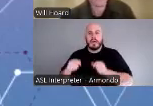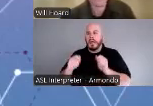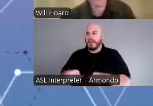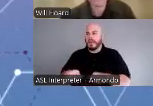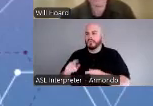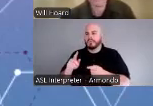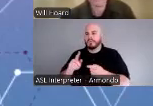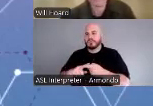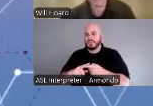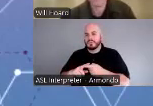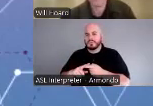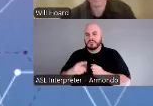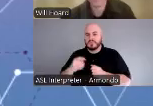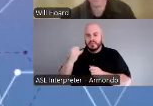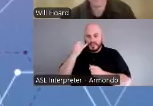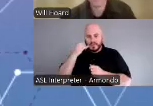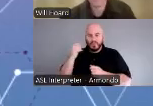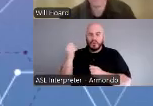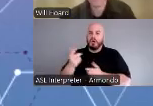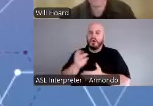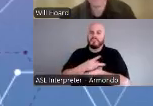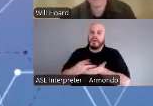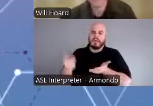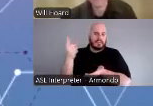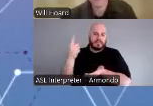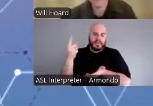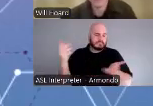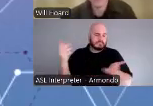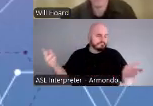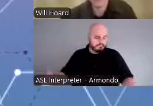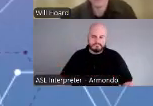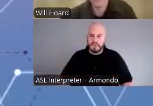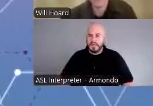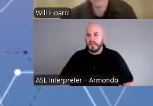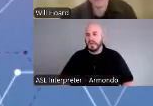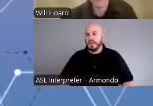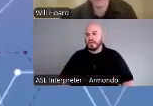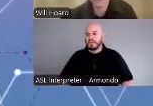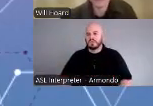if we fail, we all fail at something, and it's just, what do we do with that?